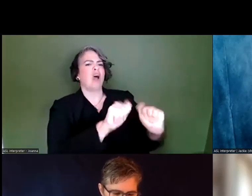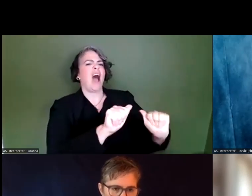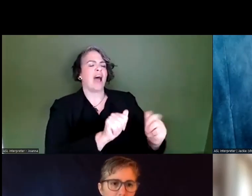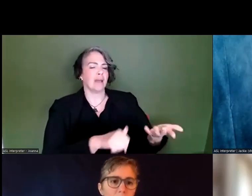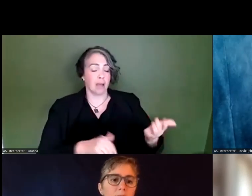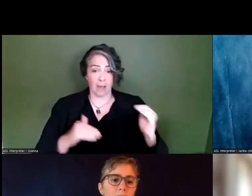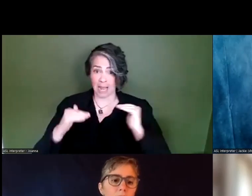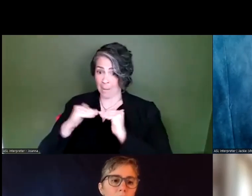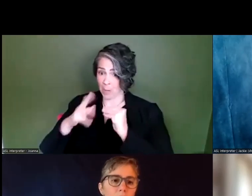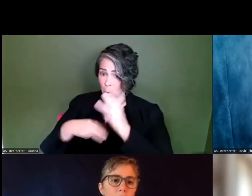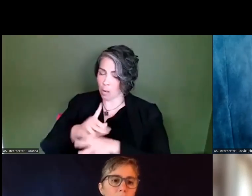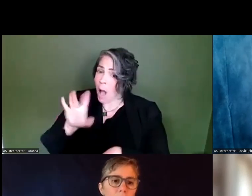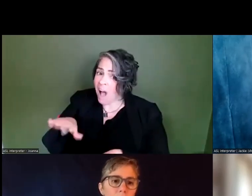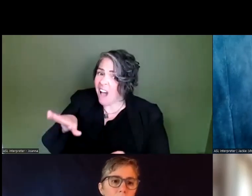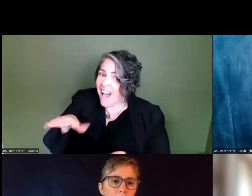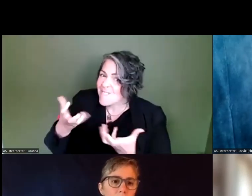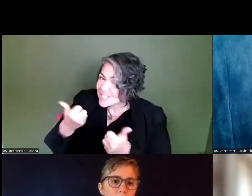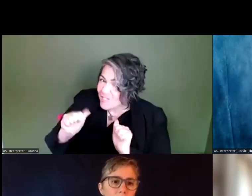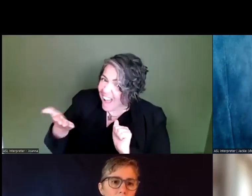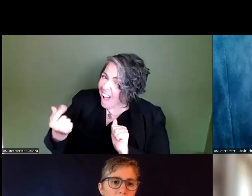you want to try something like, why don't we go to this recovery center together?”